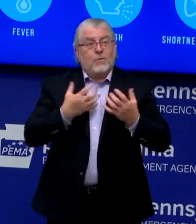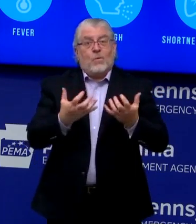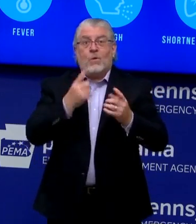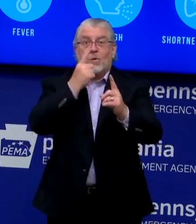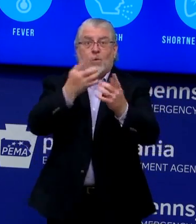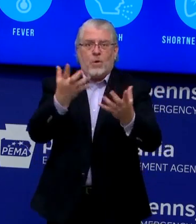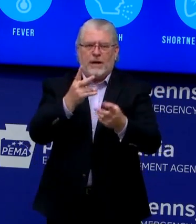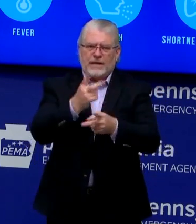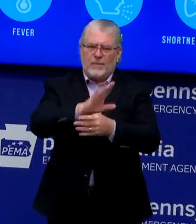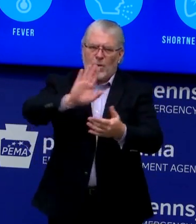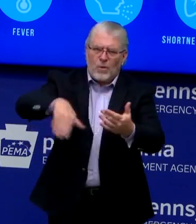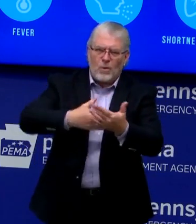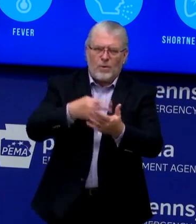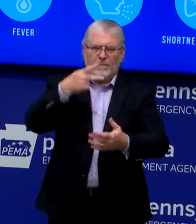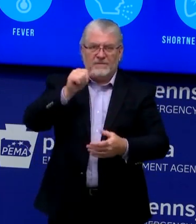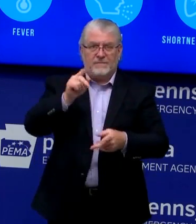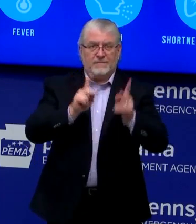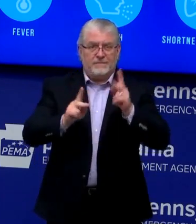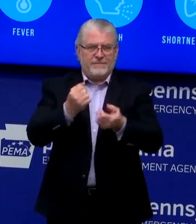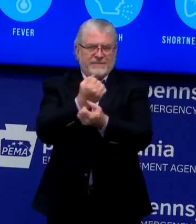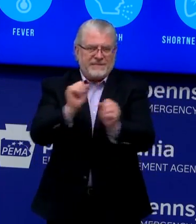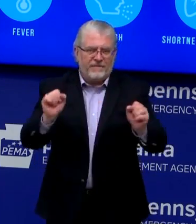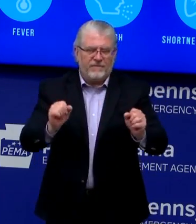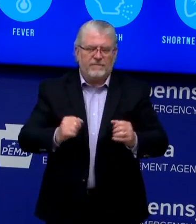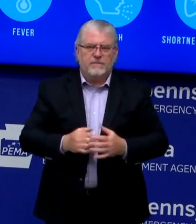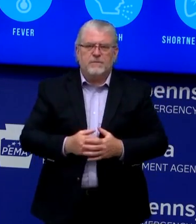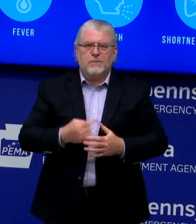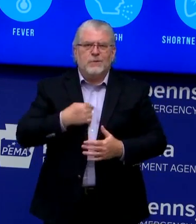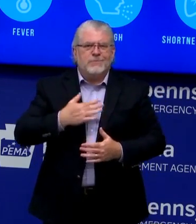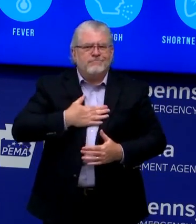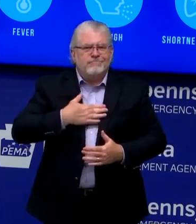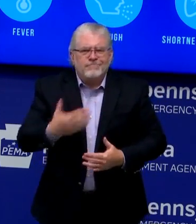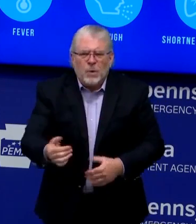DO EVERYTHING WE CAN TO MAKE SURE PENNSYLVANIANS ARE SAFE. WE ARE WILLING TO DO IT IT TAKES AND I